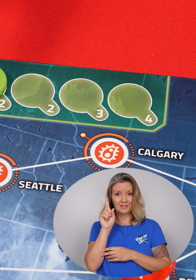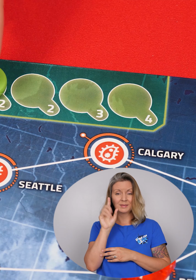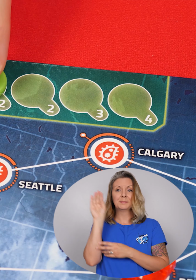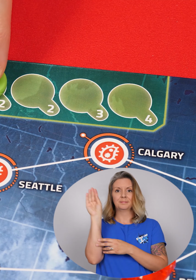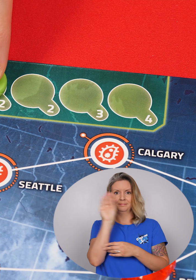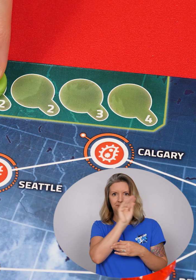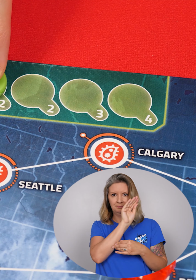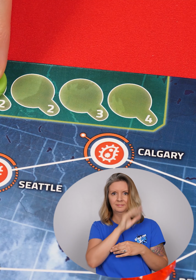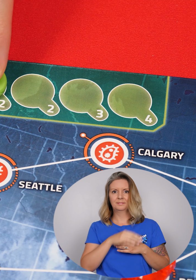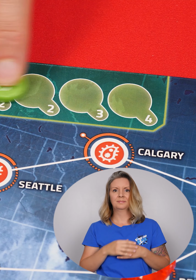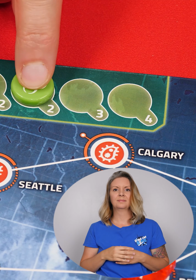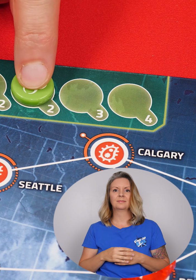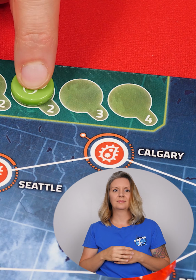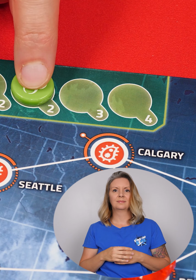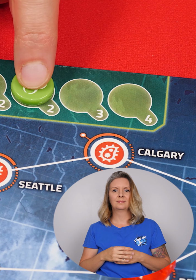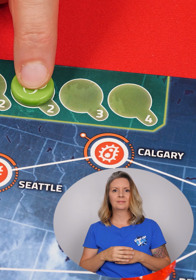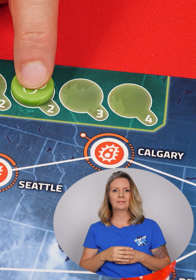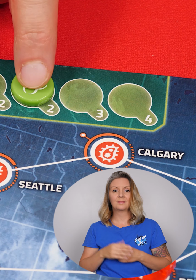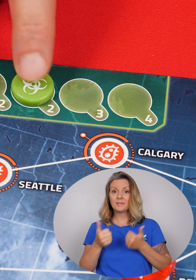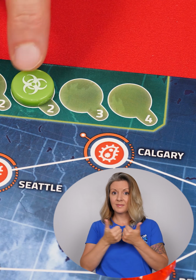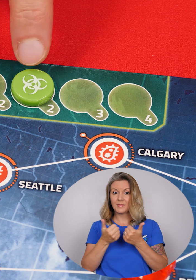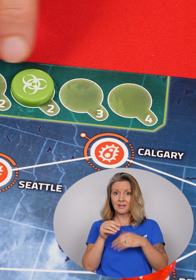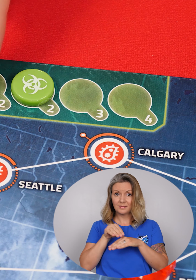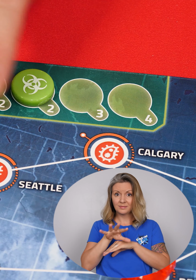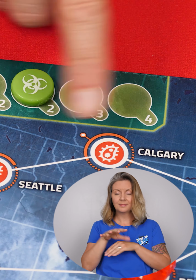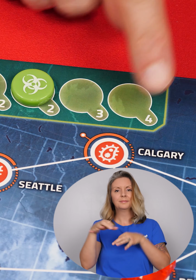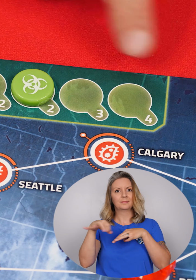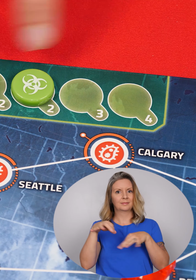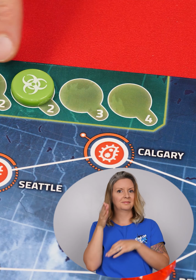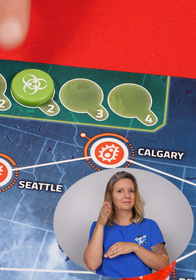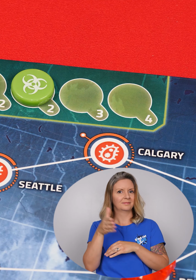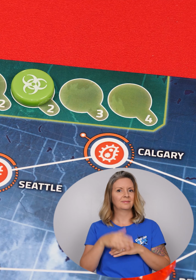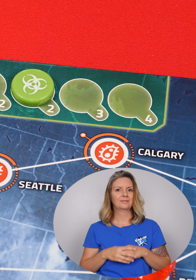the infection rate marker 1 space to the right; and we’ll see how this affects the game